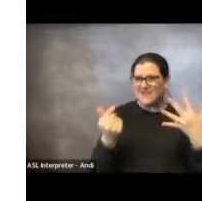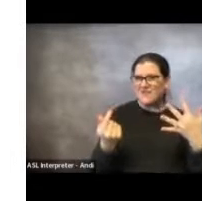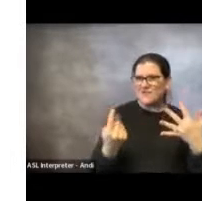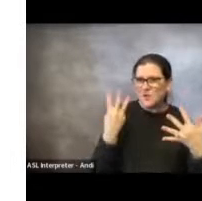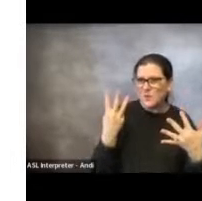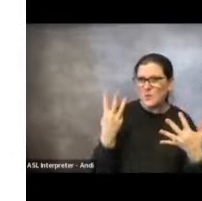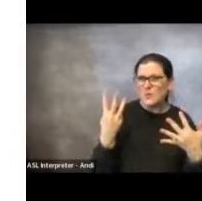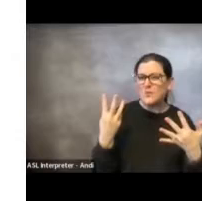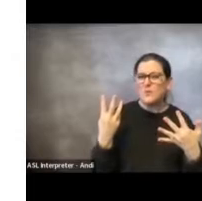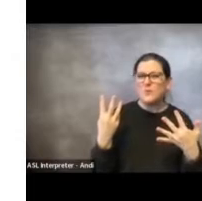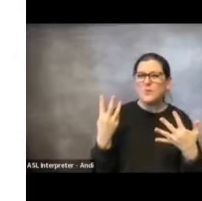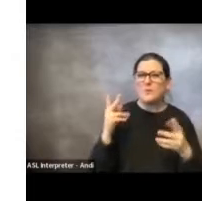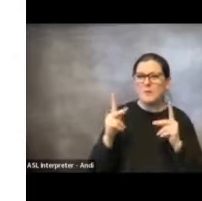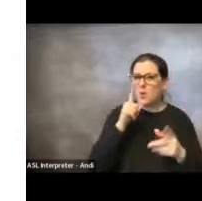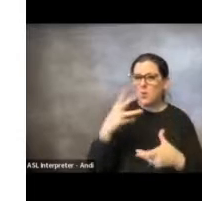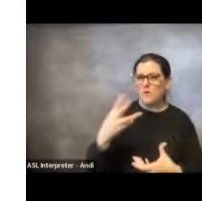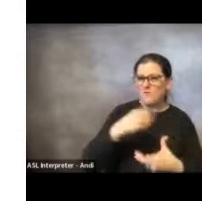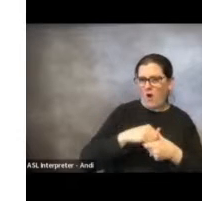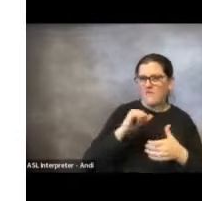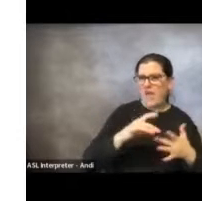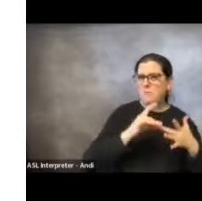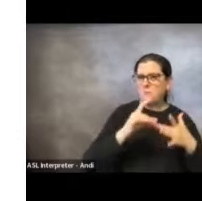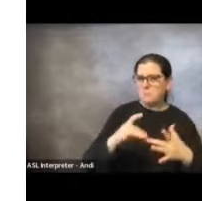the people involved in the steering committee, we have